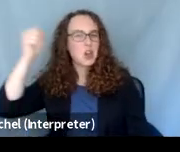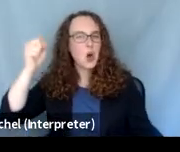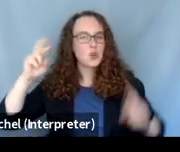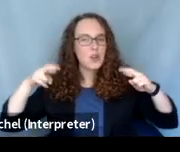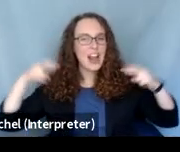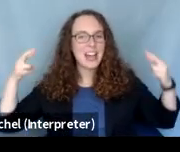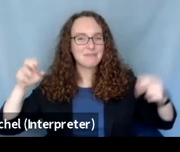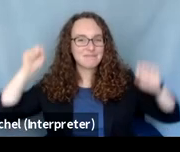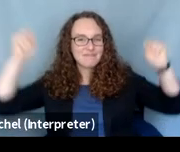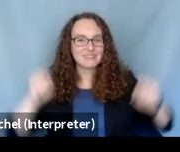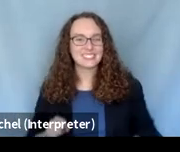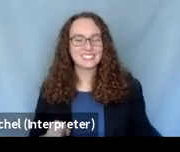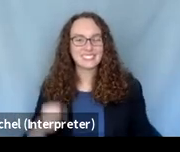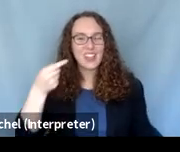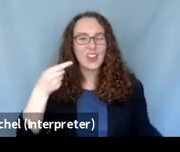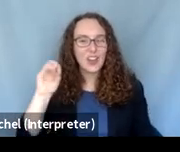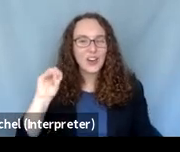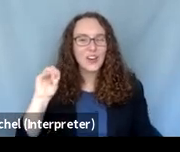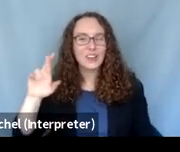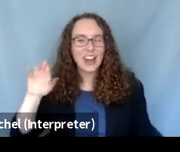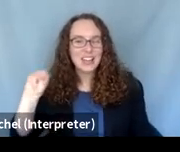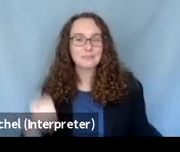Bye-bye everyone, bye.